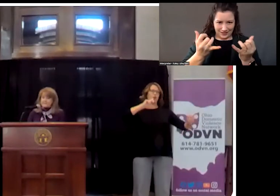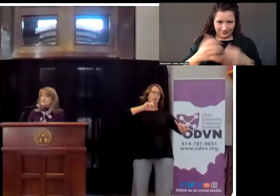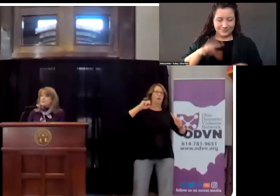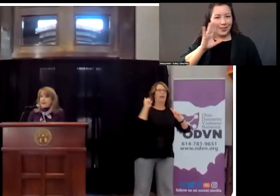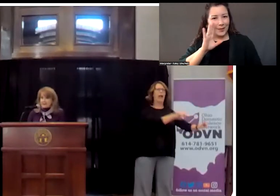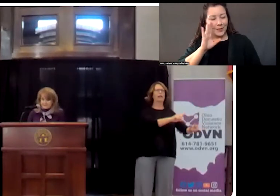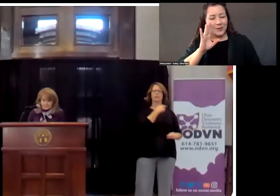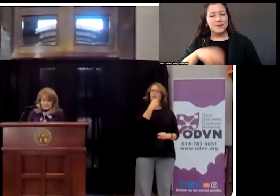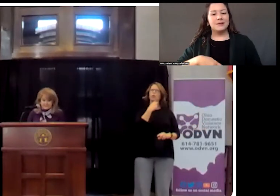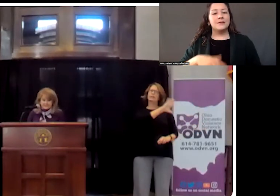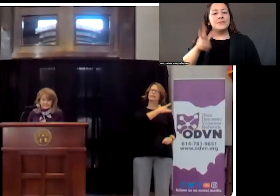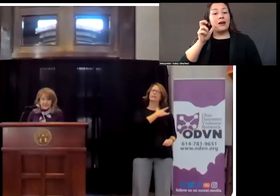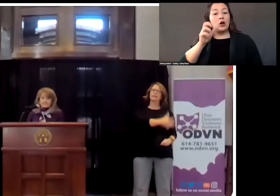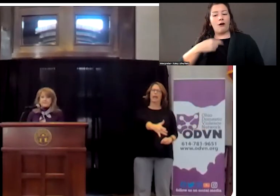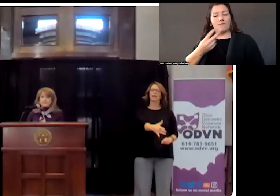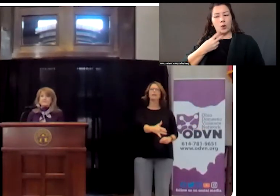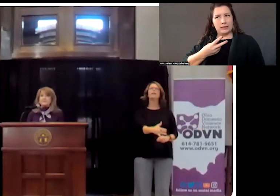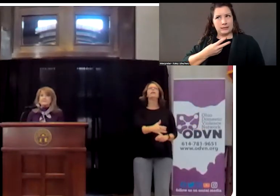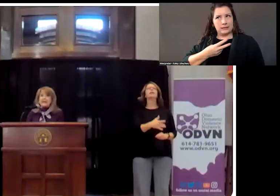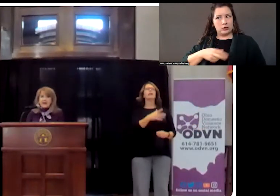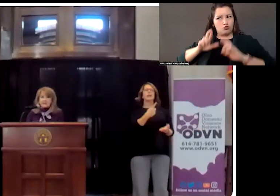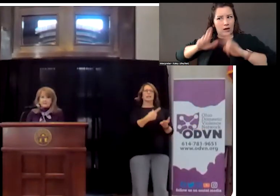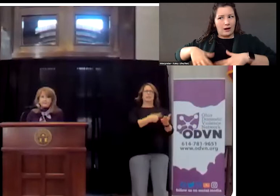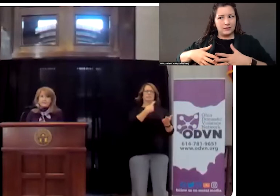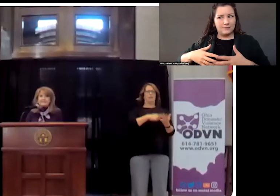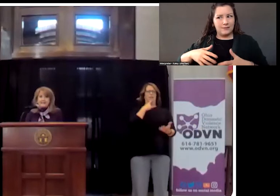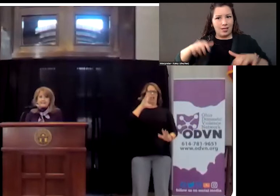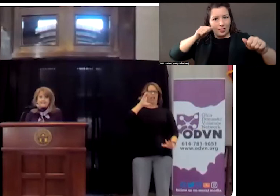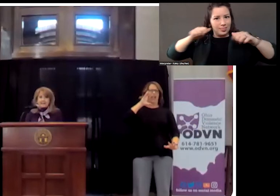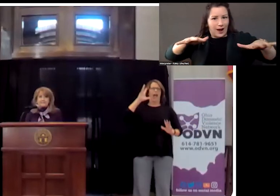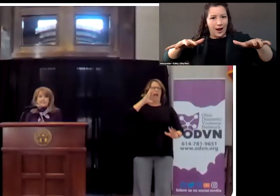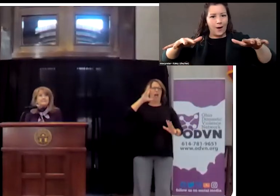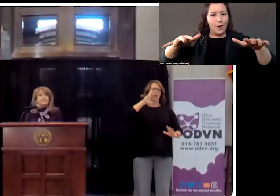Very reactive voice, sometimes filled with very loud, very intense expletives